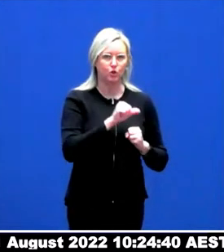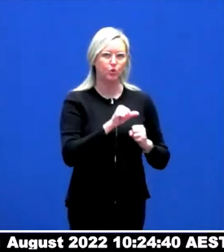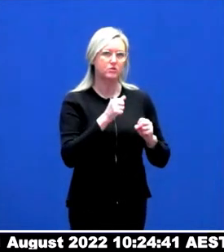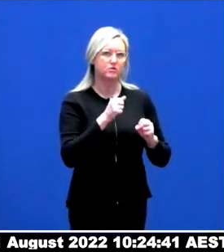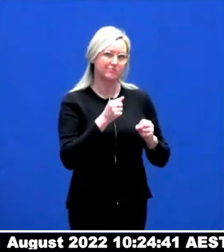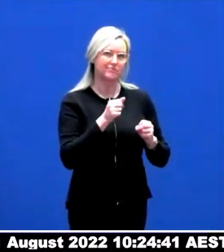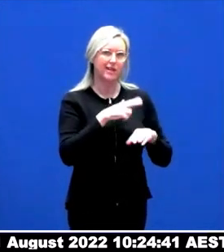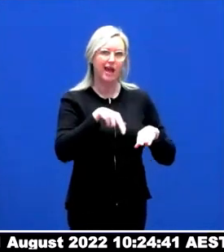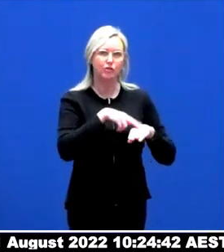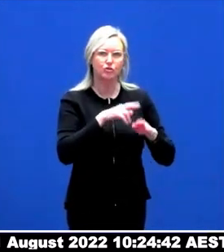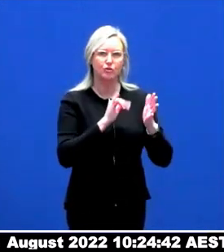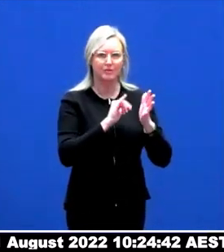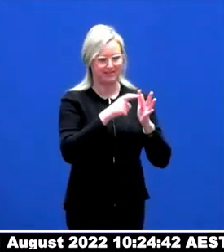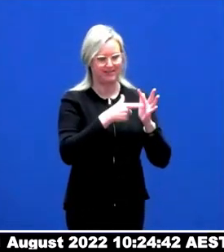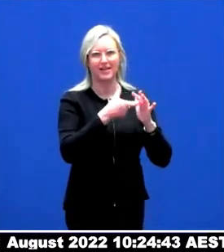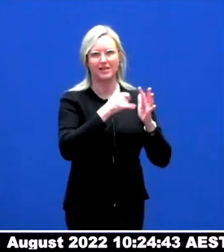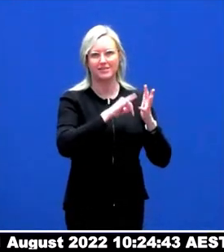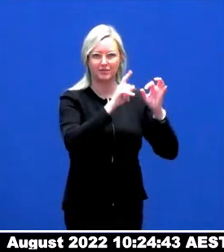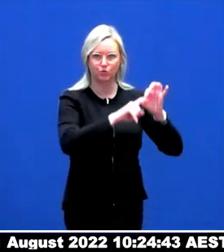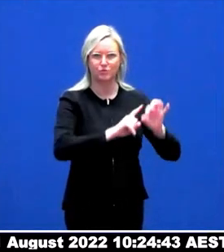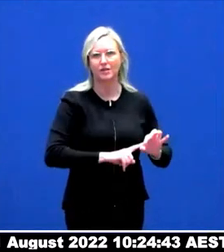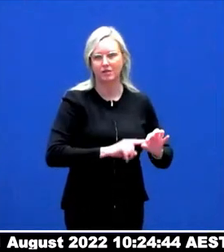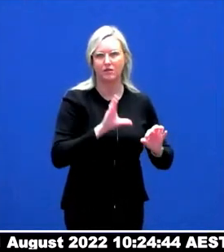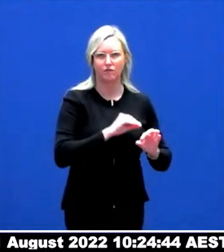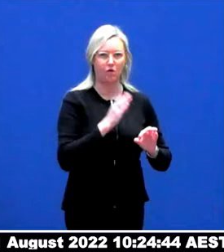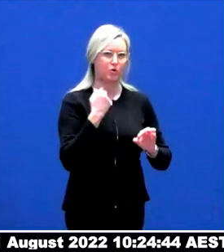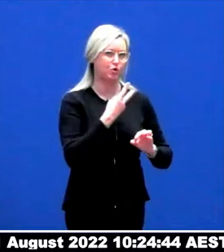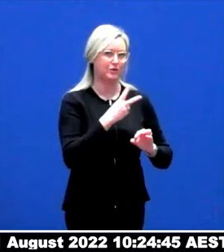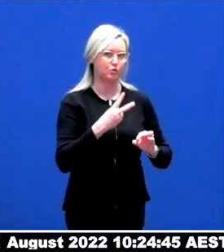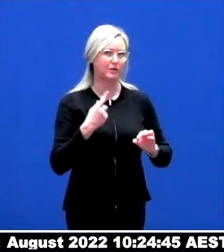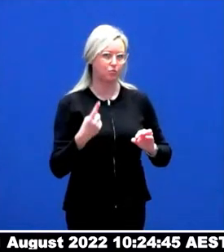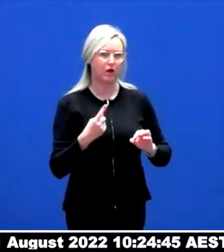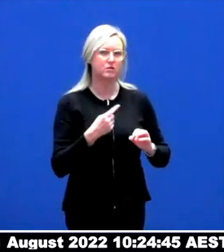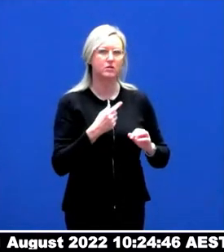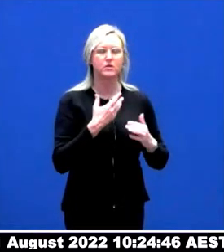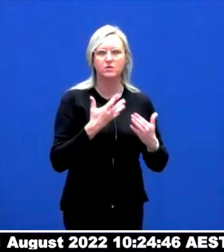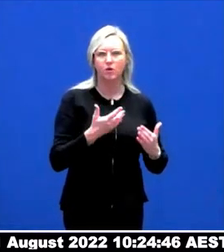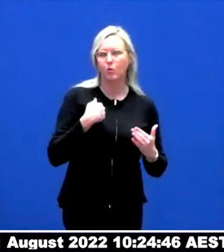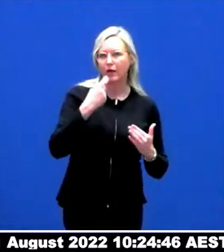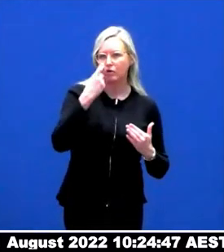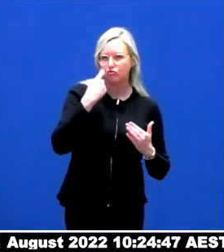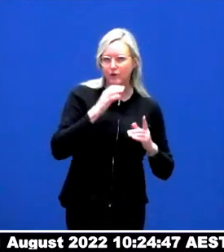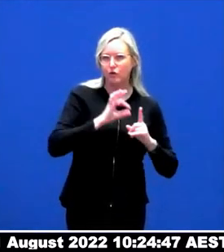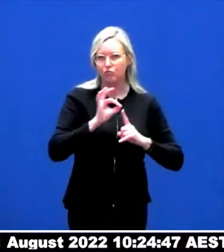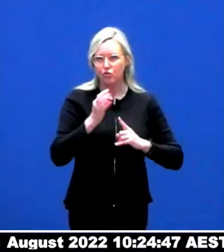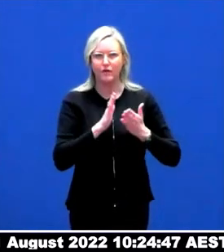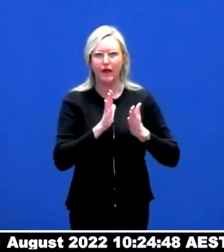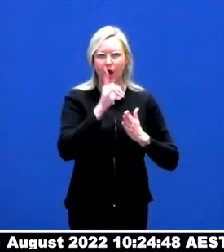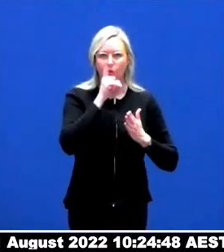So, it's seen as an ongoing process of improving the availability of data in relation to housing and homelessness.